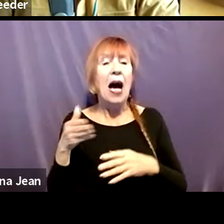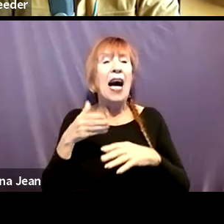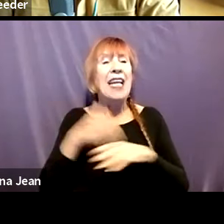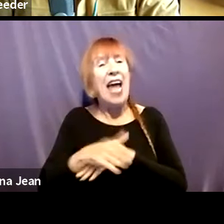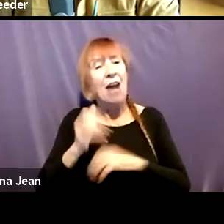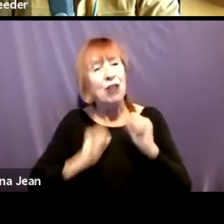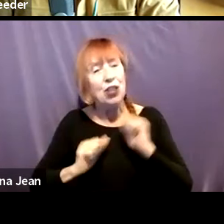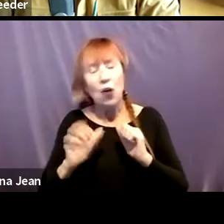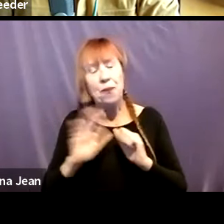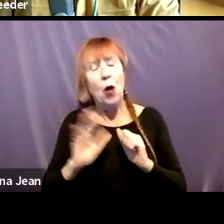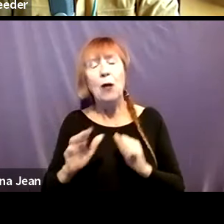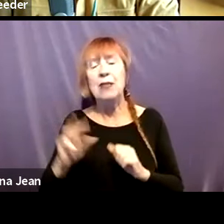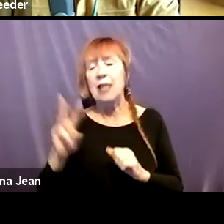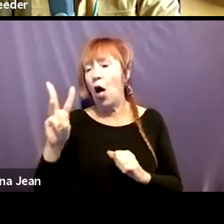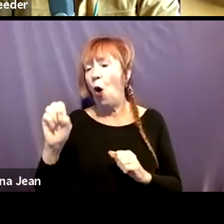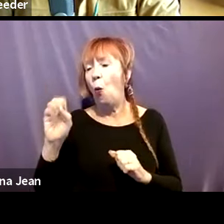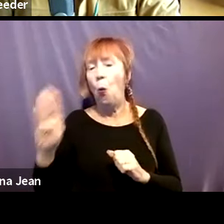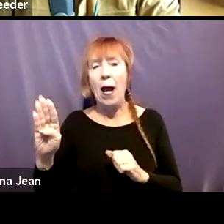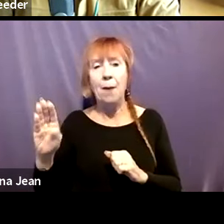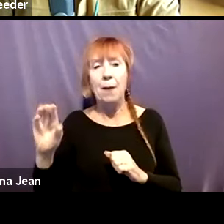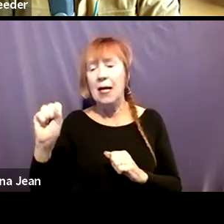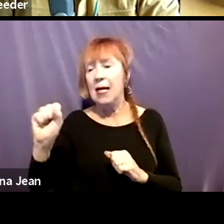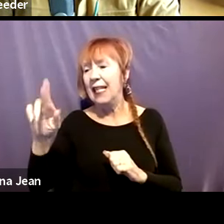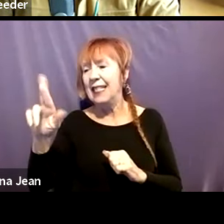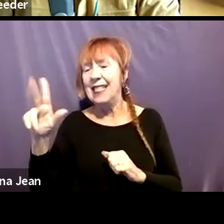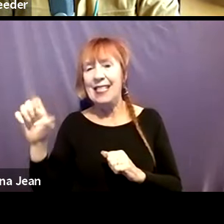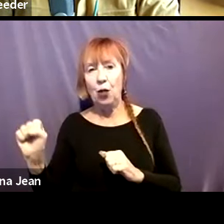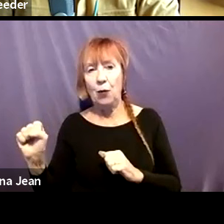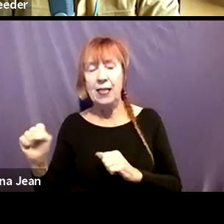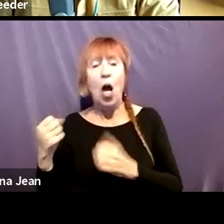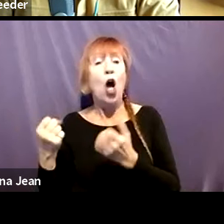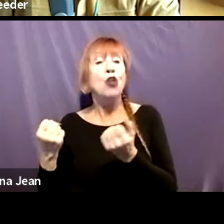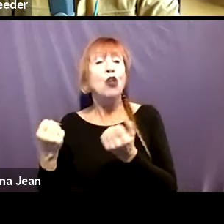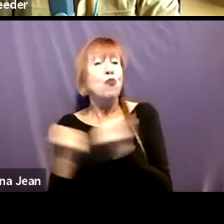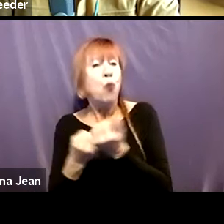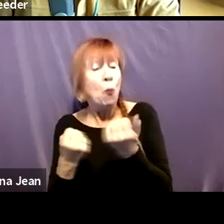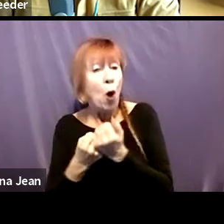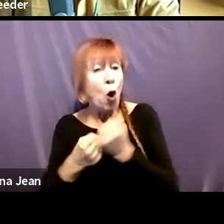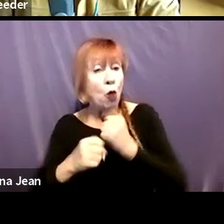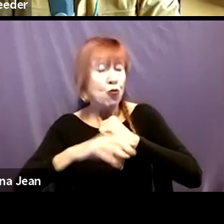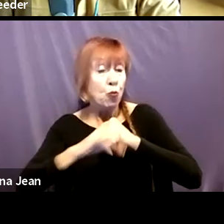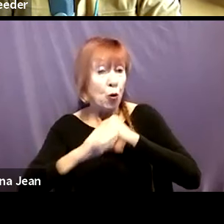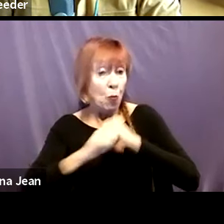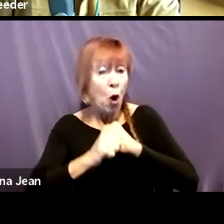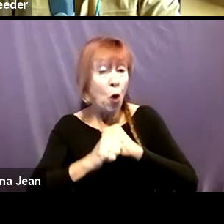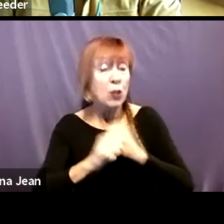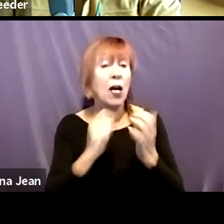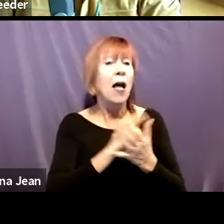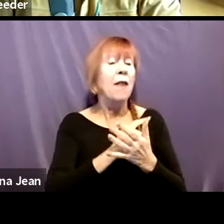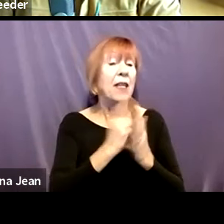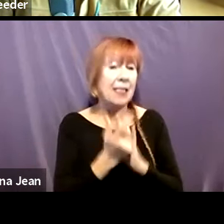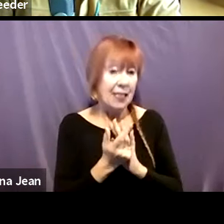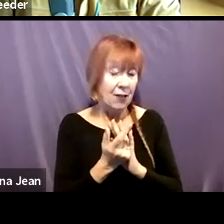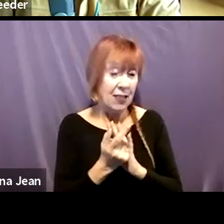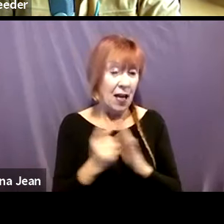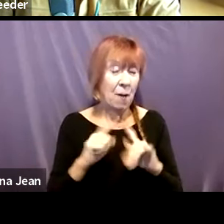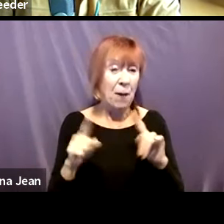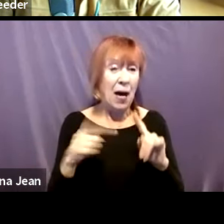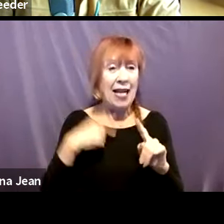So it was a web series to actually promote the series, and so that's what that is on IMDB, so. Okay. But I guess you can say, the first thing that I ever sold,